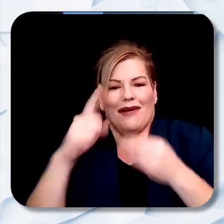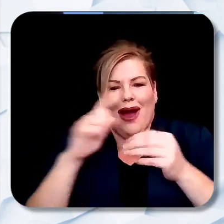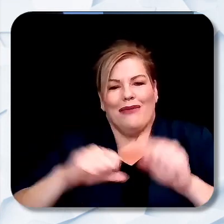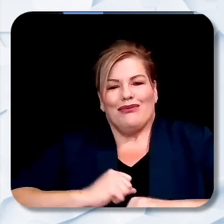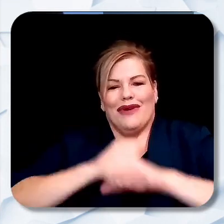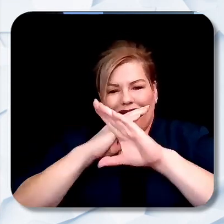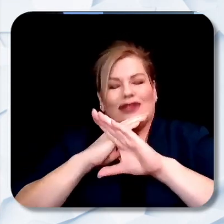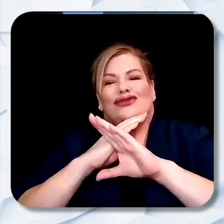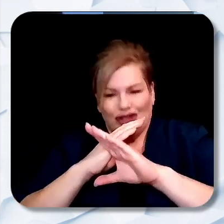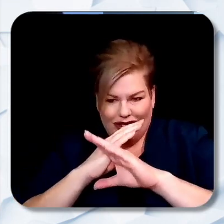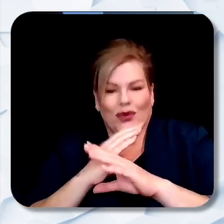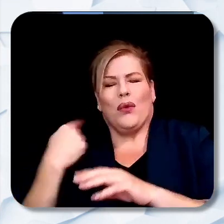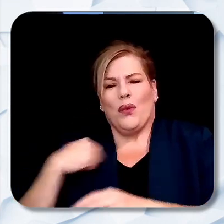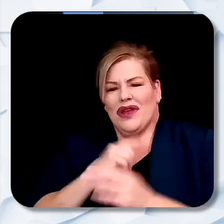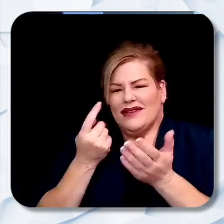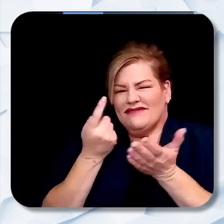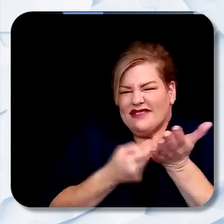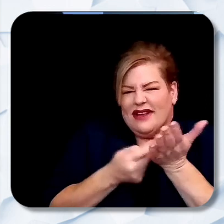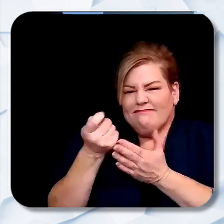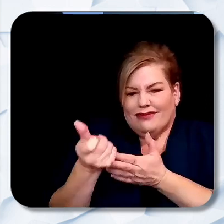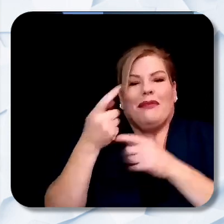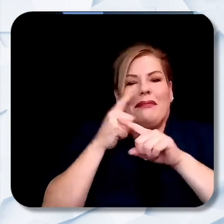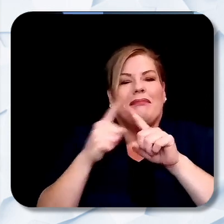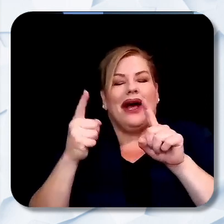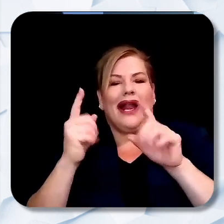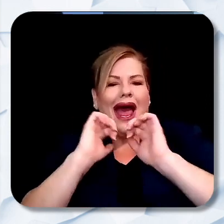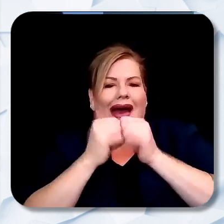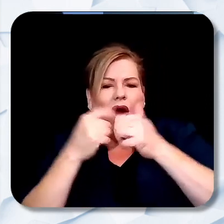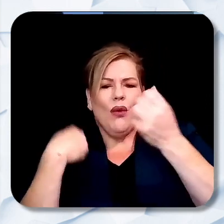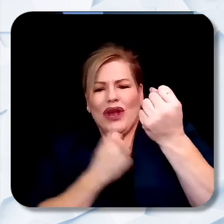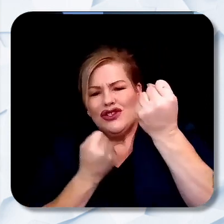already mentioned, and that upstream approach to supporting our students and our families.